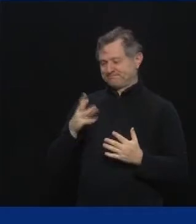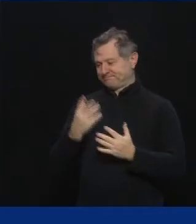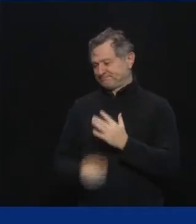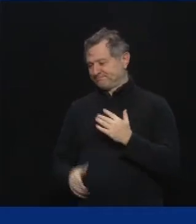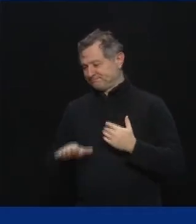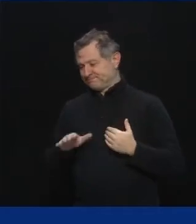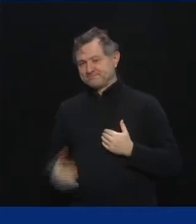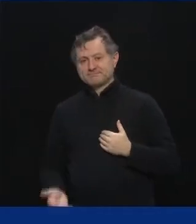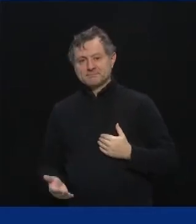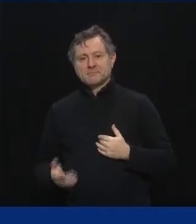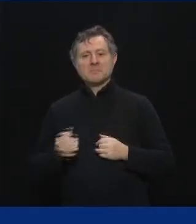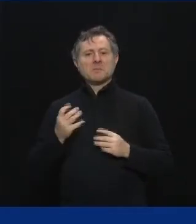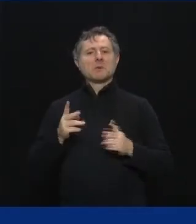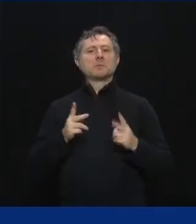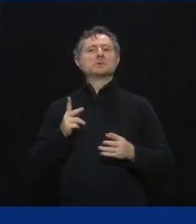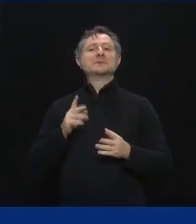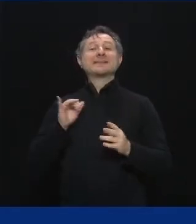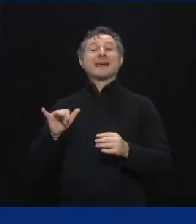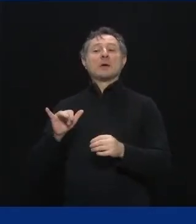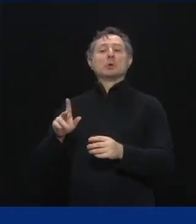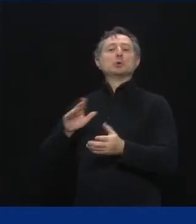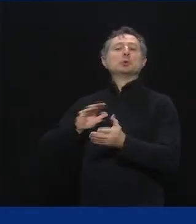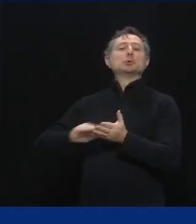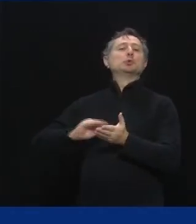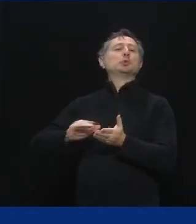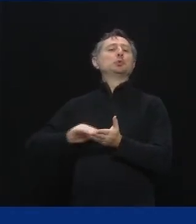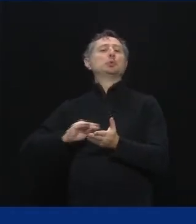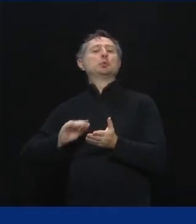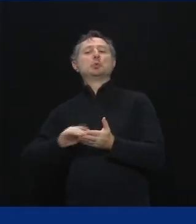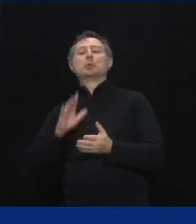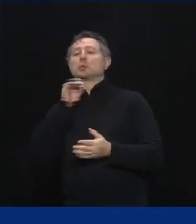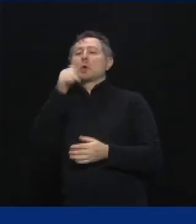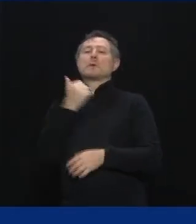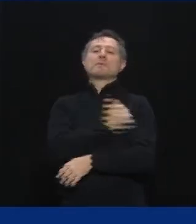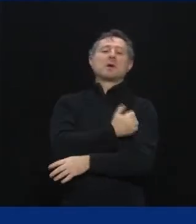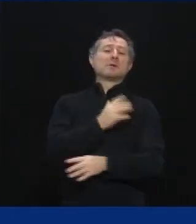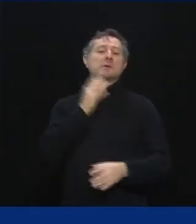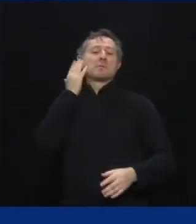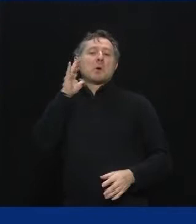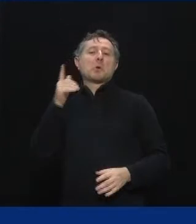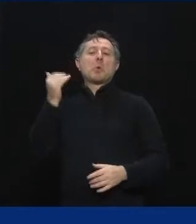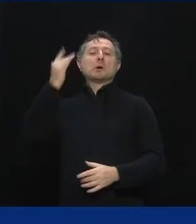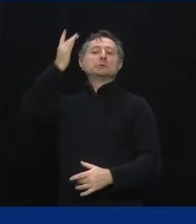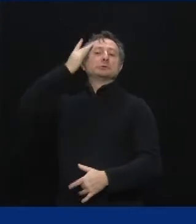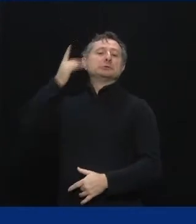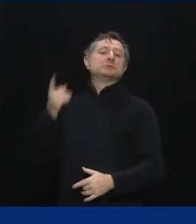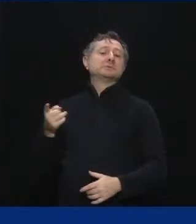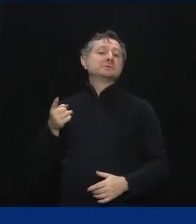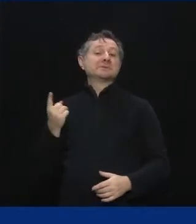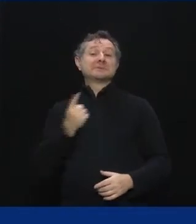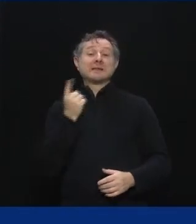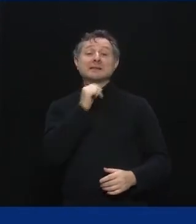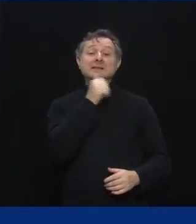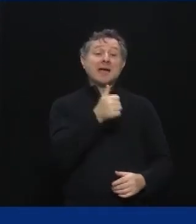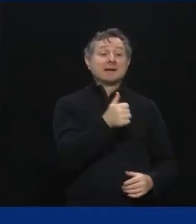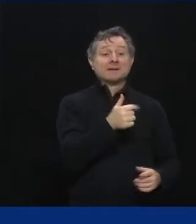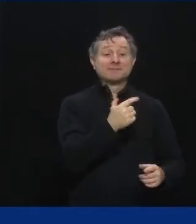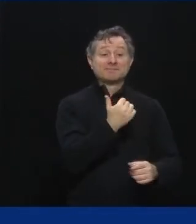CIRCUMSTANCES THAT CLEARLY WENT INTO HIS UNFORTUNATE DEATH. AND I DON'T WANT ANYONE TO SAY THAT THIS IS A REASON NOT TO GET VACCINATED.